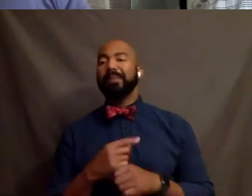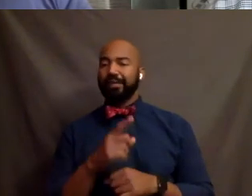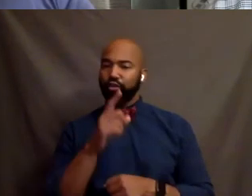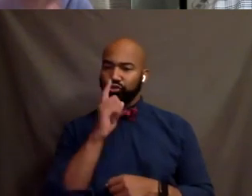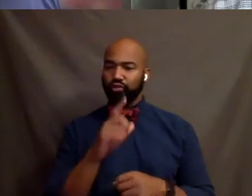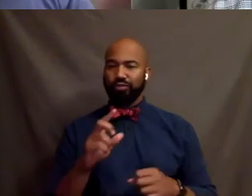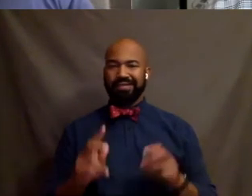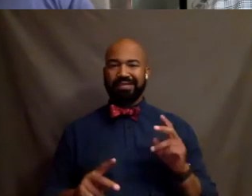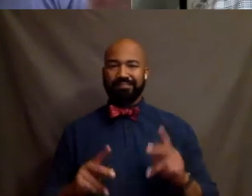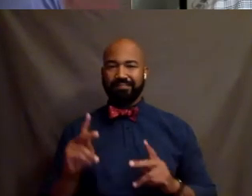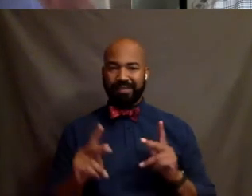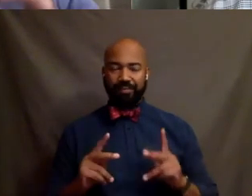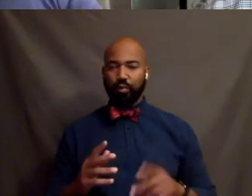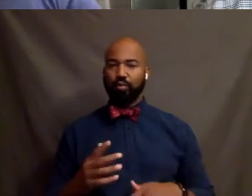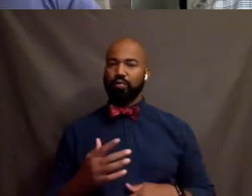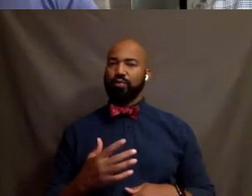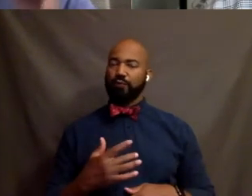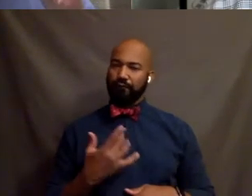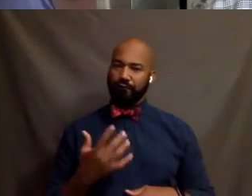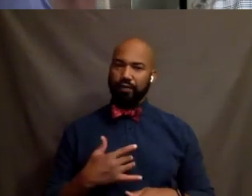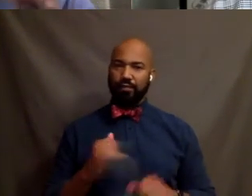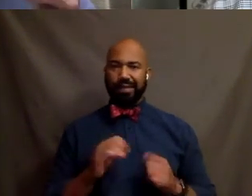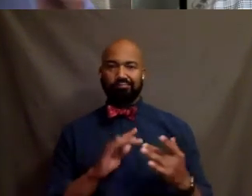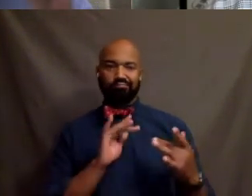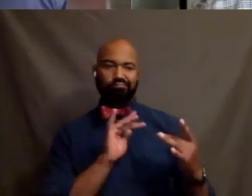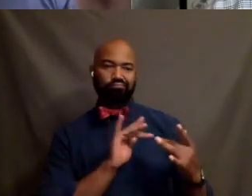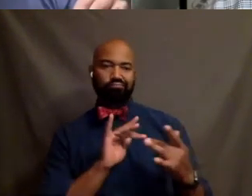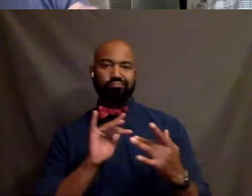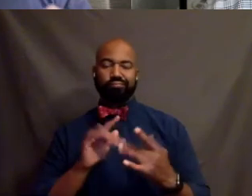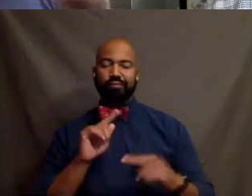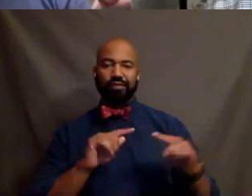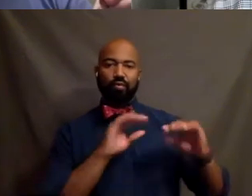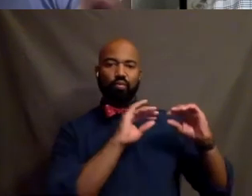that they can reach out to organizations to help navigate some of those legal issues